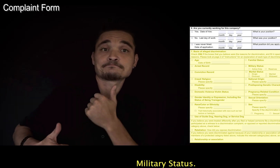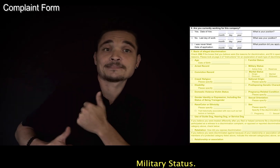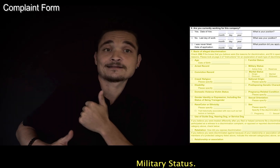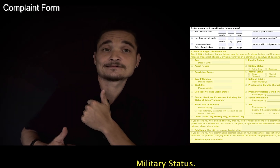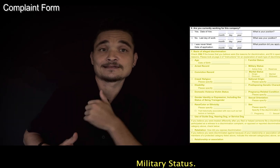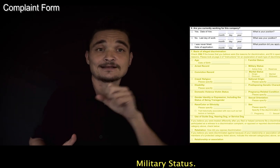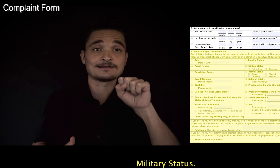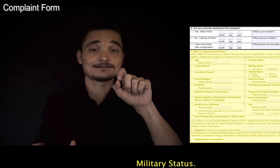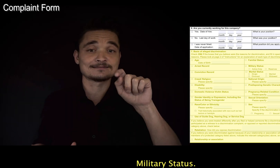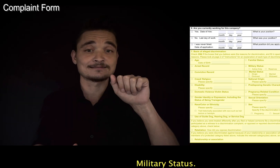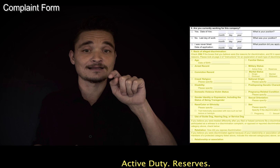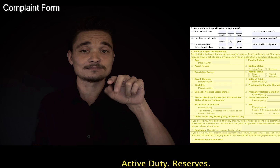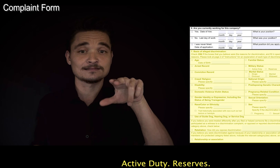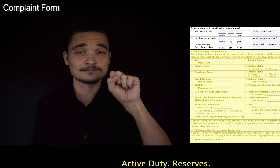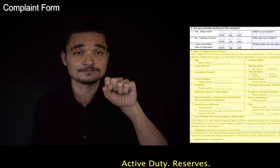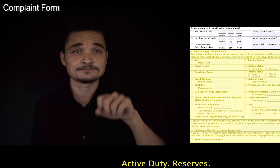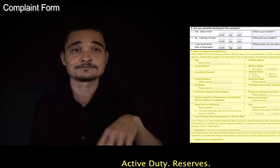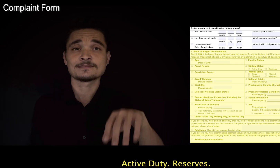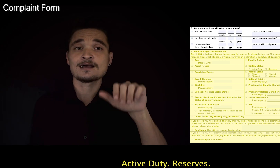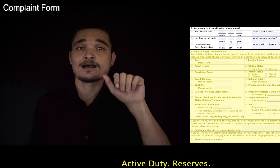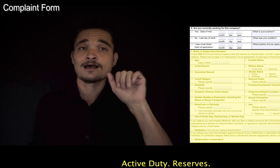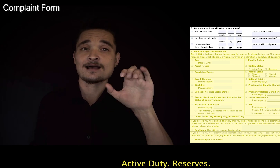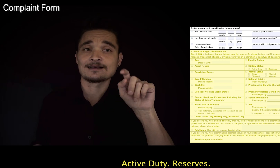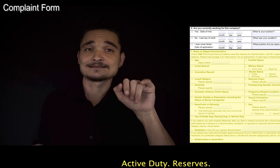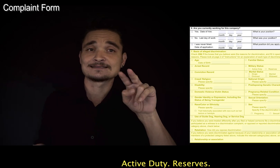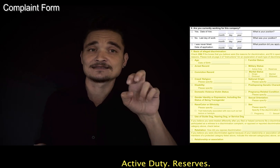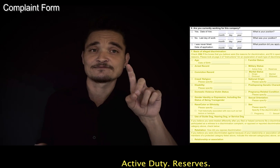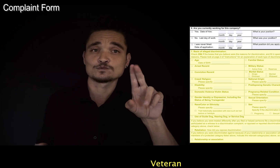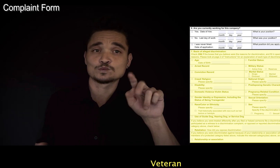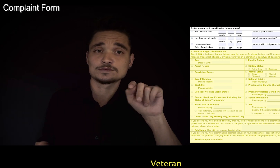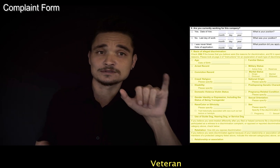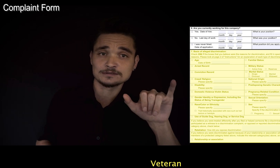Military Status. Active Duty. Reserves. Veteran